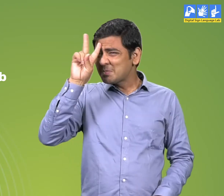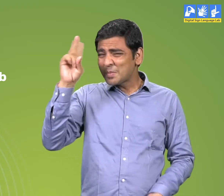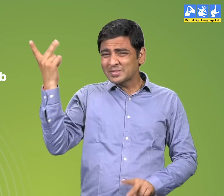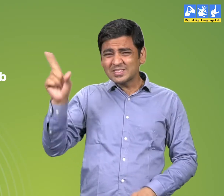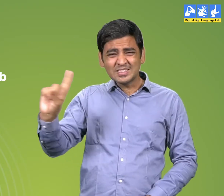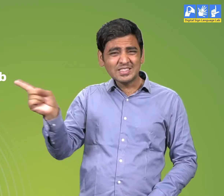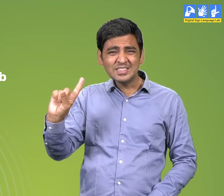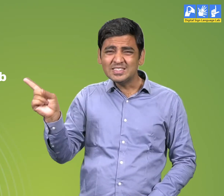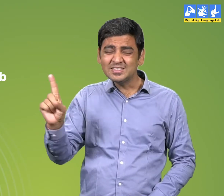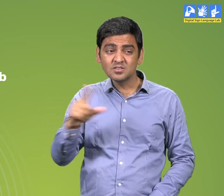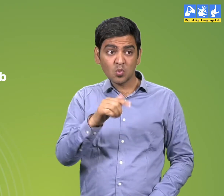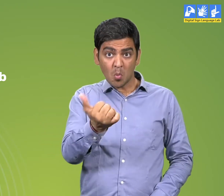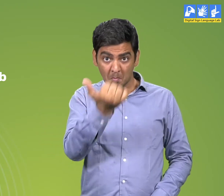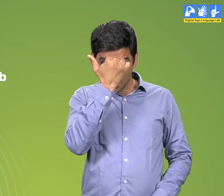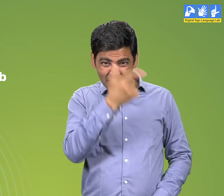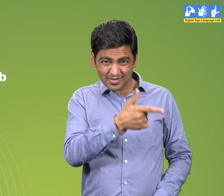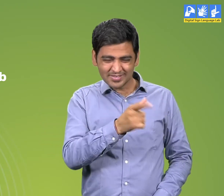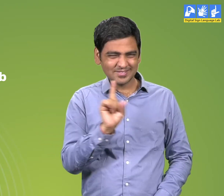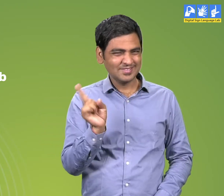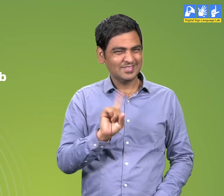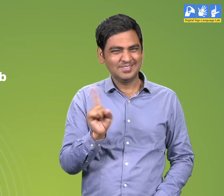This statement is absolutely wrong.